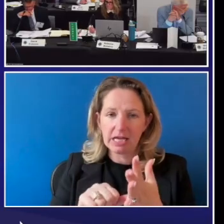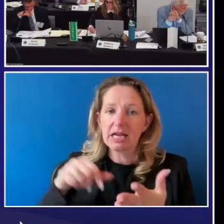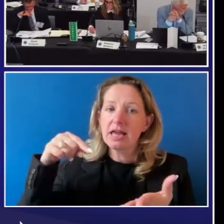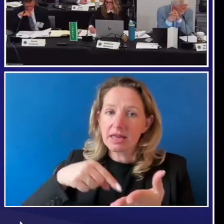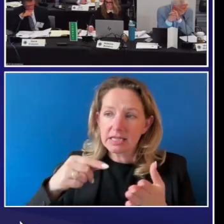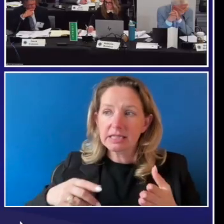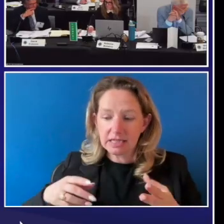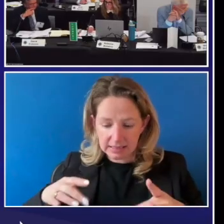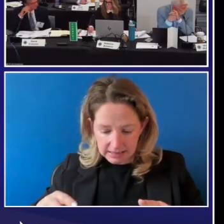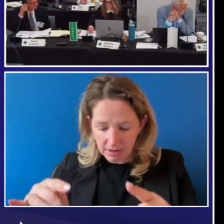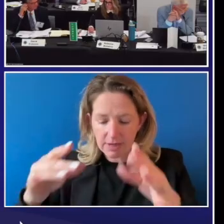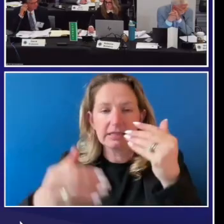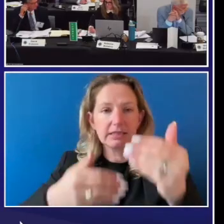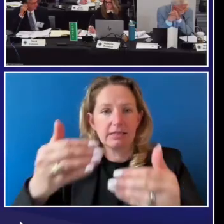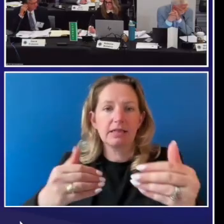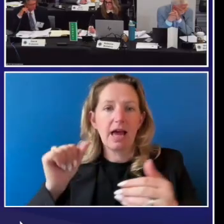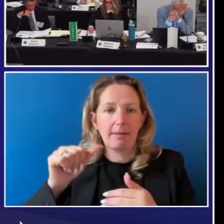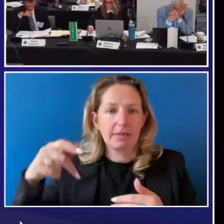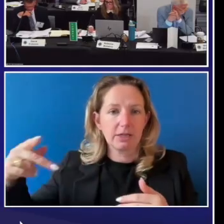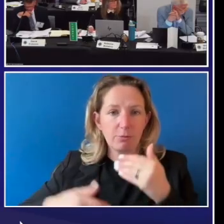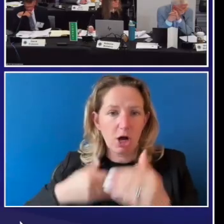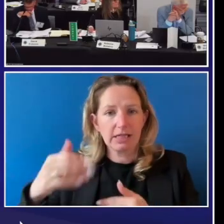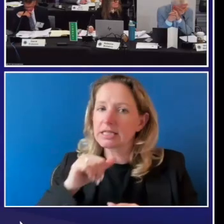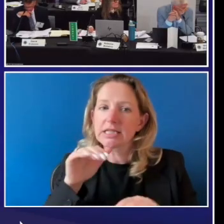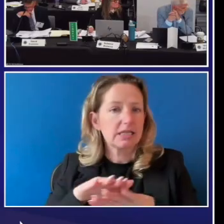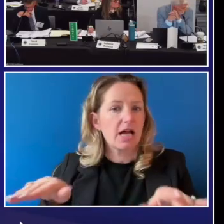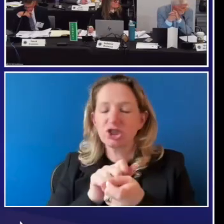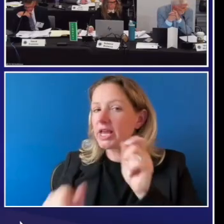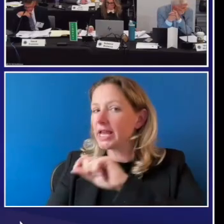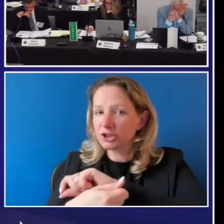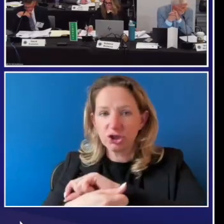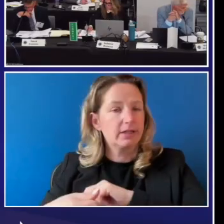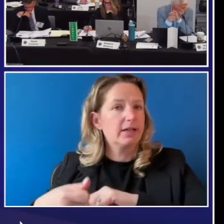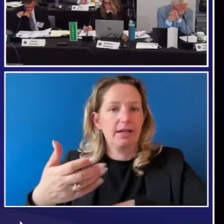the application process, it doesn't change the approval standards. Institutions still have to meet all those standards.